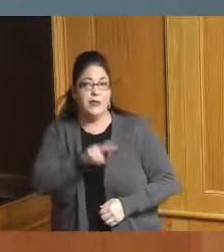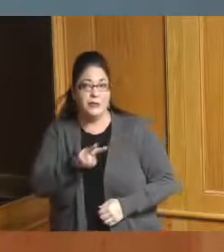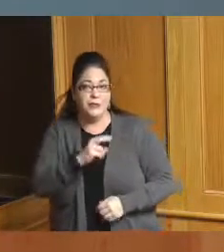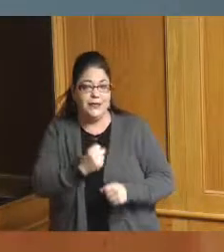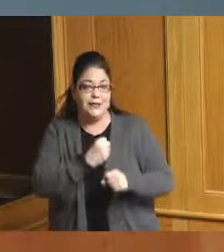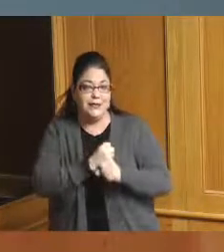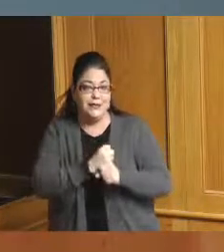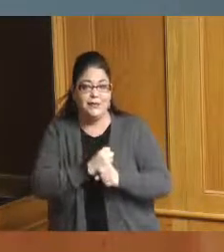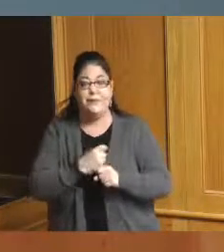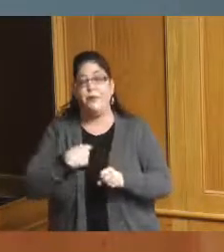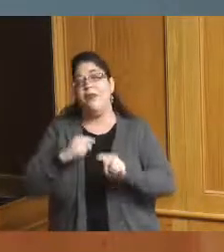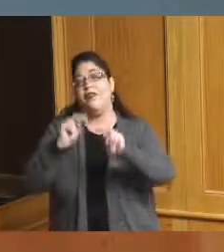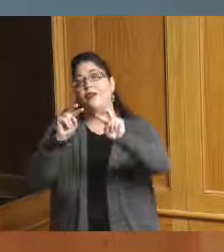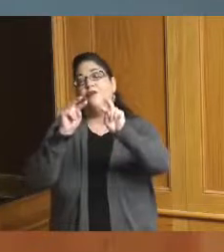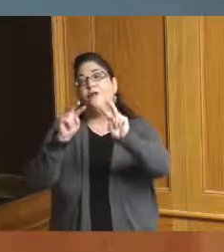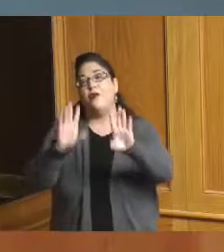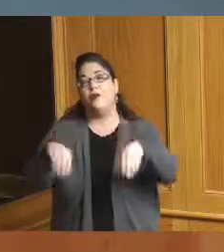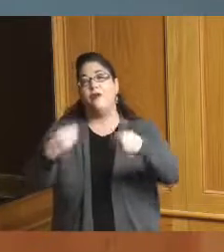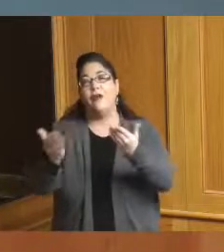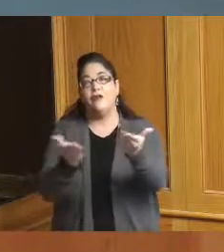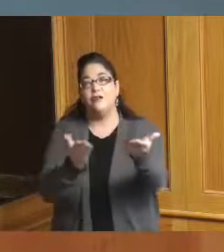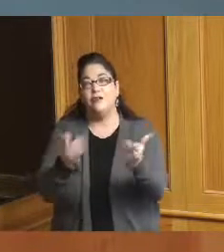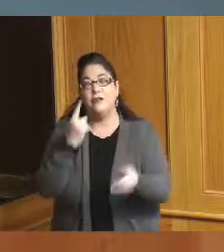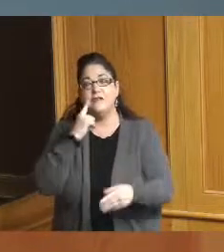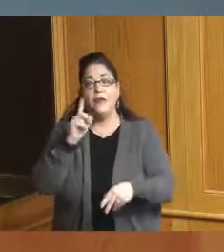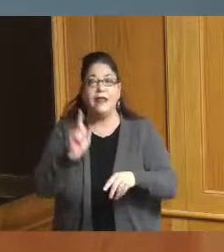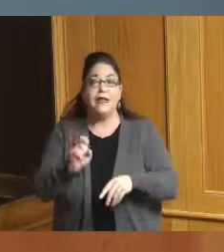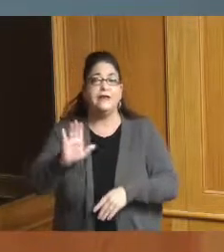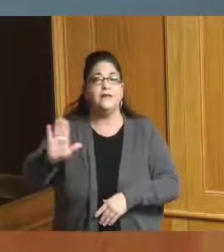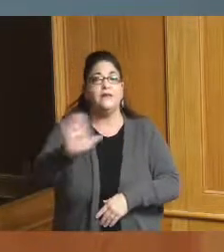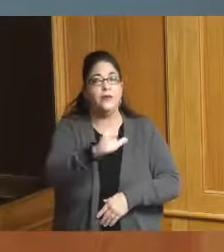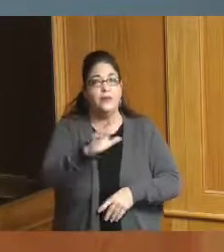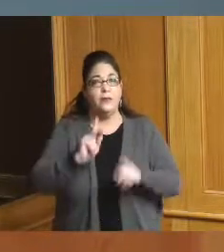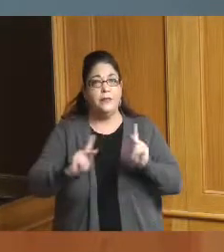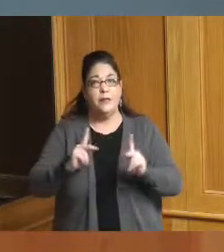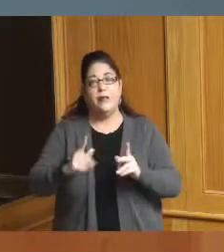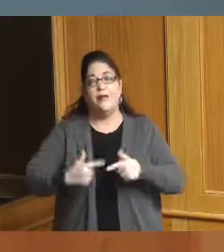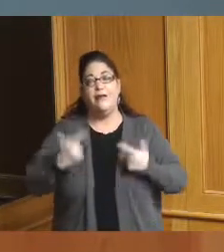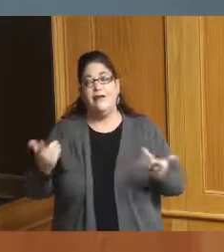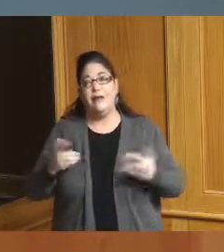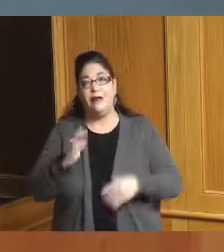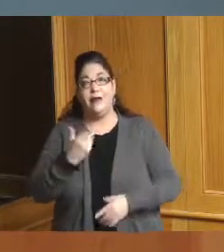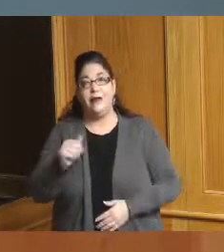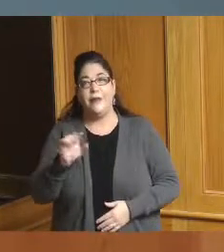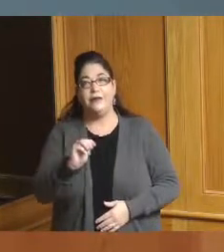and we look forward to servicing the needs of our citizens in Hamilton County in every way